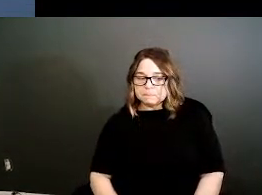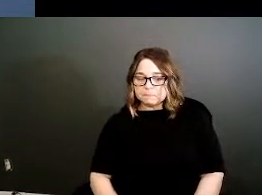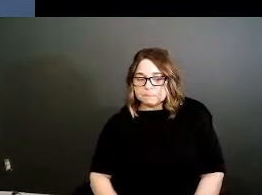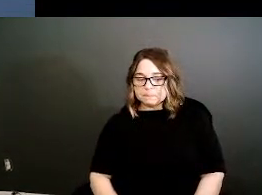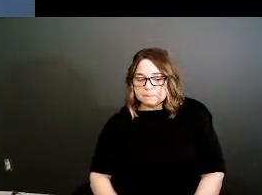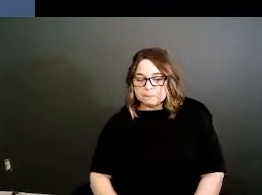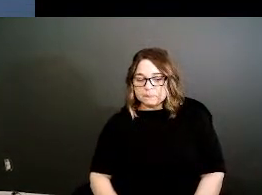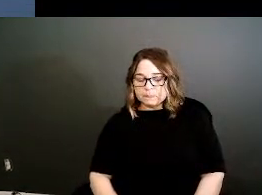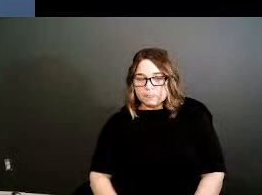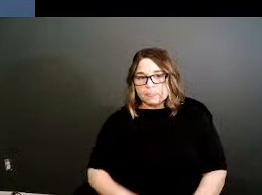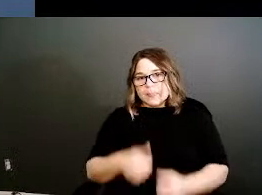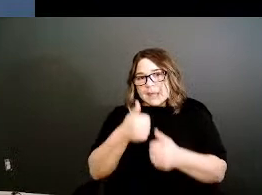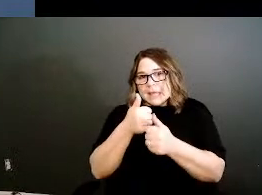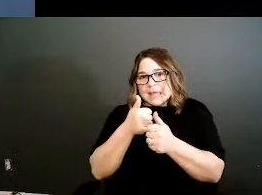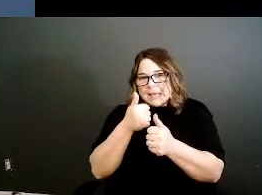ASHLEY PATRICK